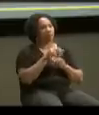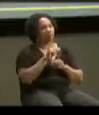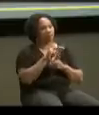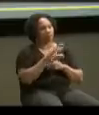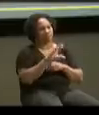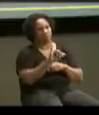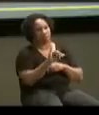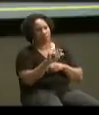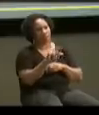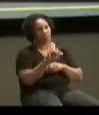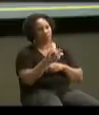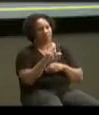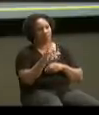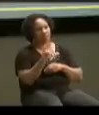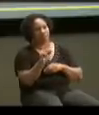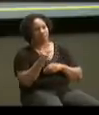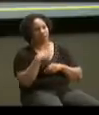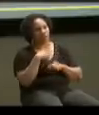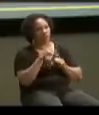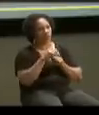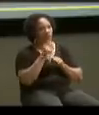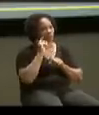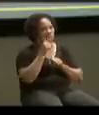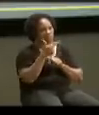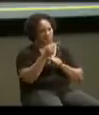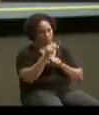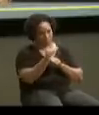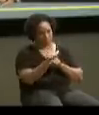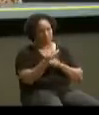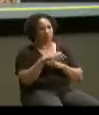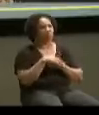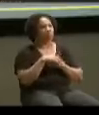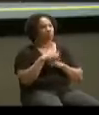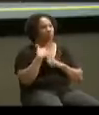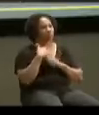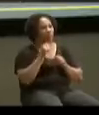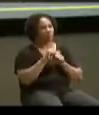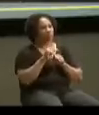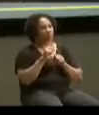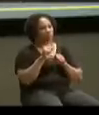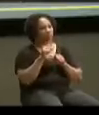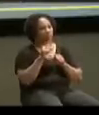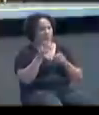MY NAME IS NANCY GILLIS. I WORK FOR GENERAL SERVICES ADMINISTRATION.